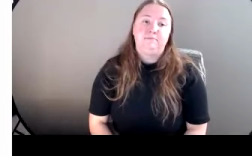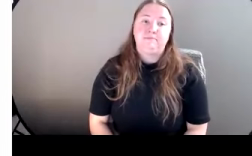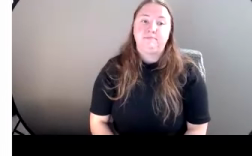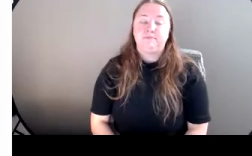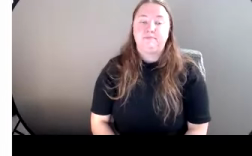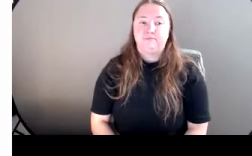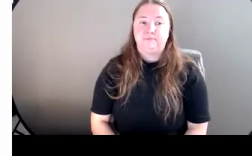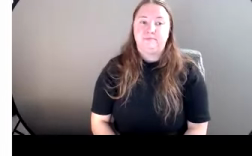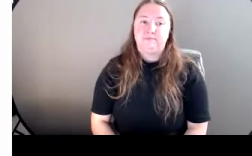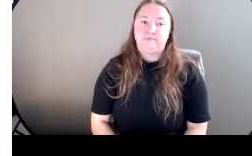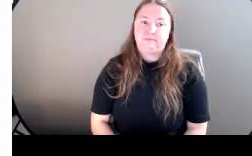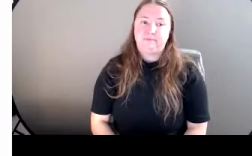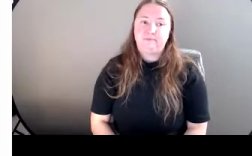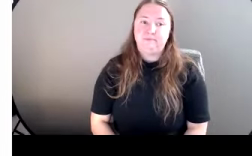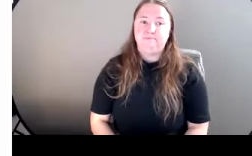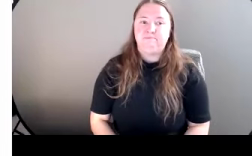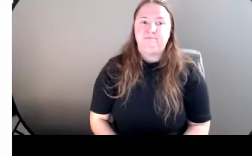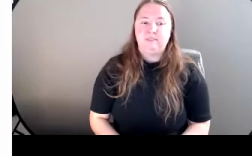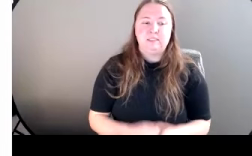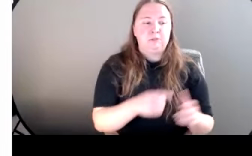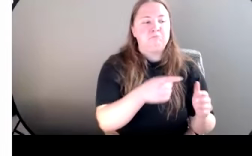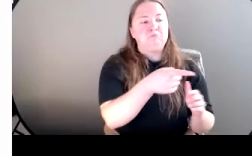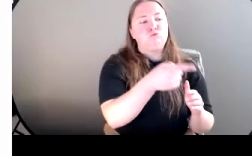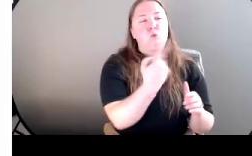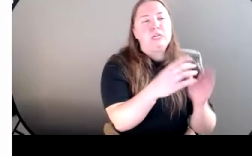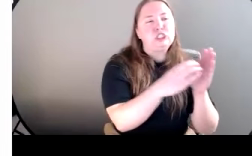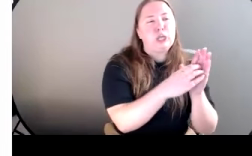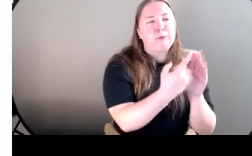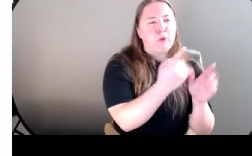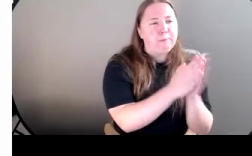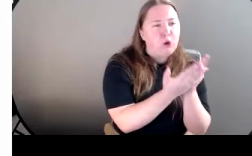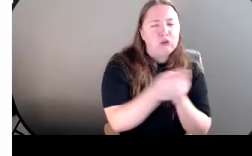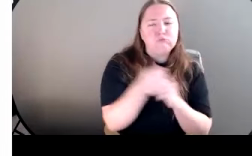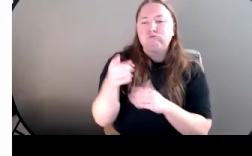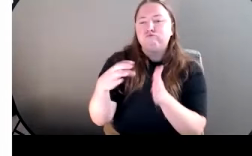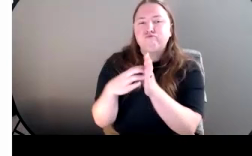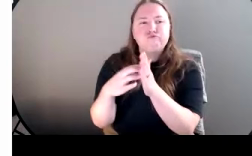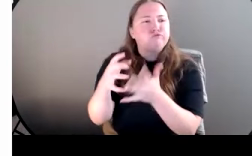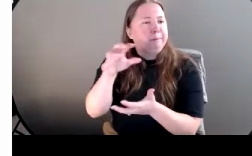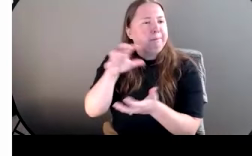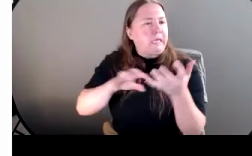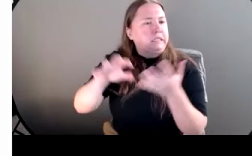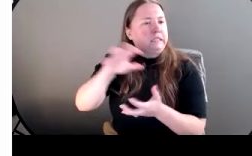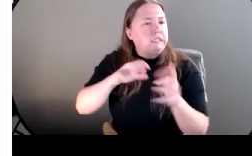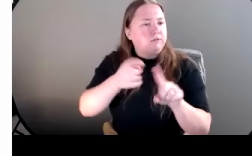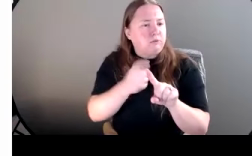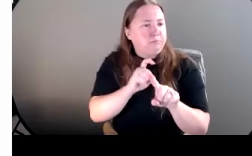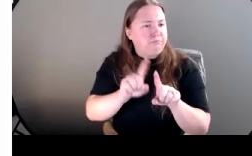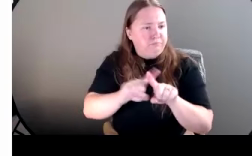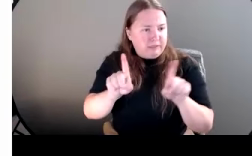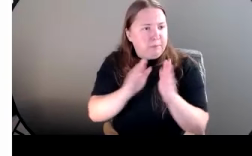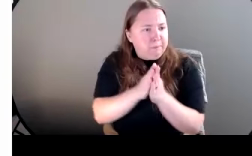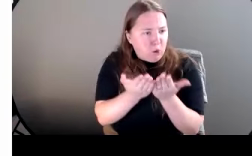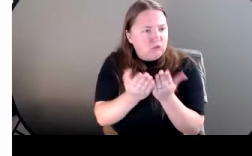and take, you know, this chapter here, this section here and kind of mix and match and edit them together.